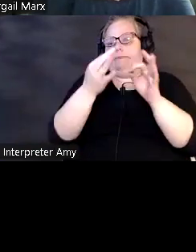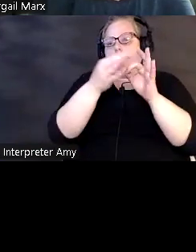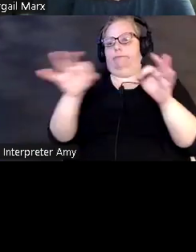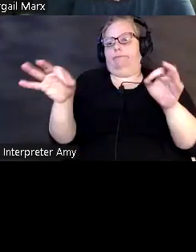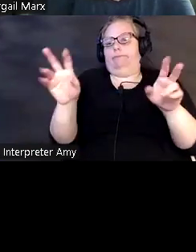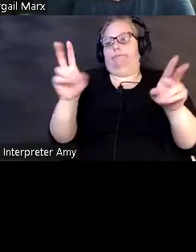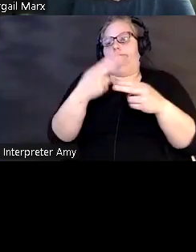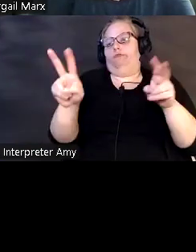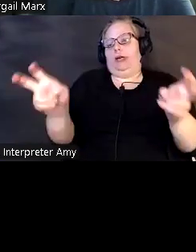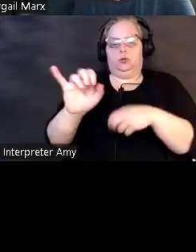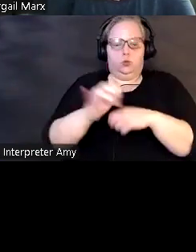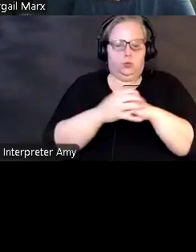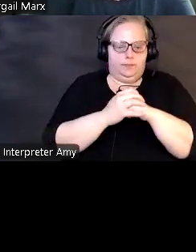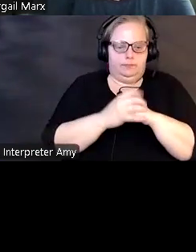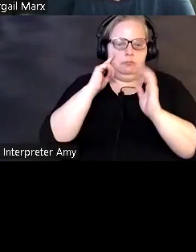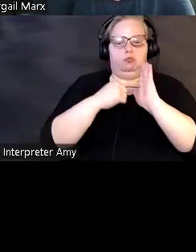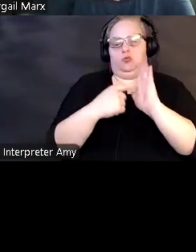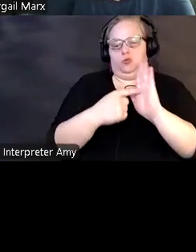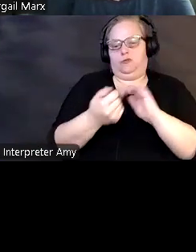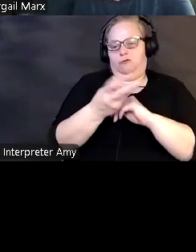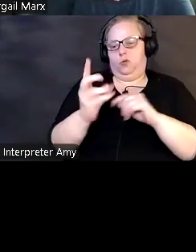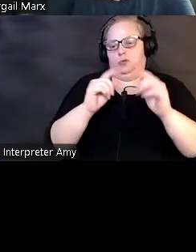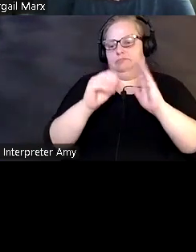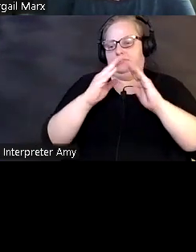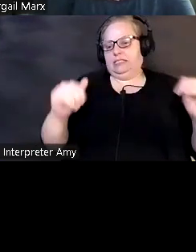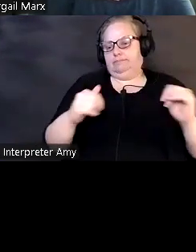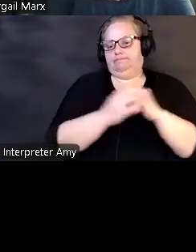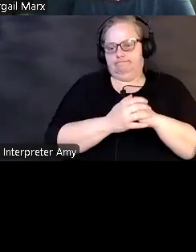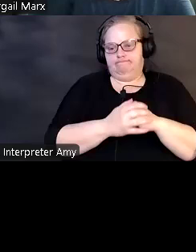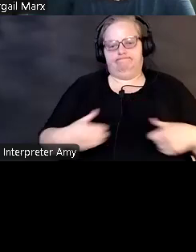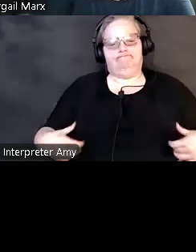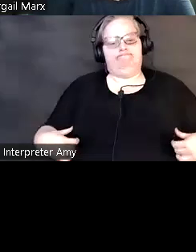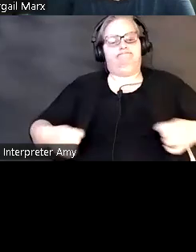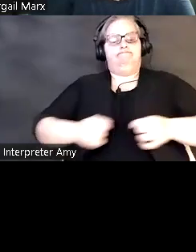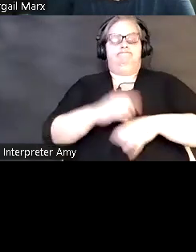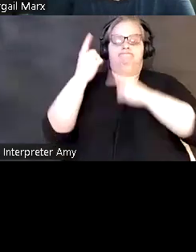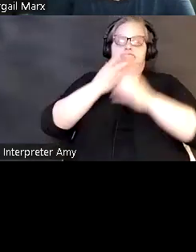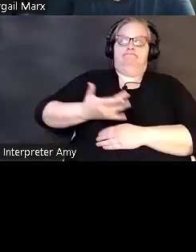of show you a couple of those systems. So thinking back to that feature matching